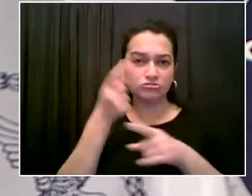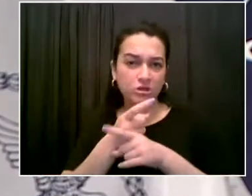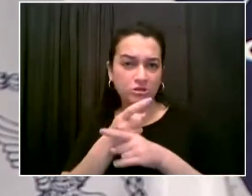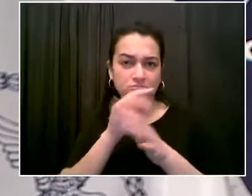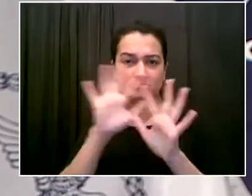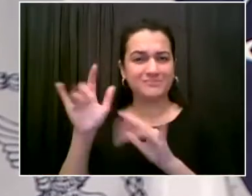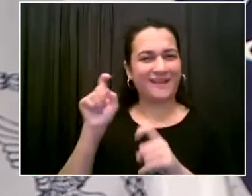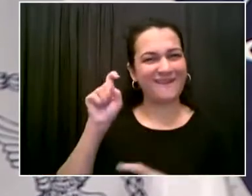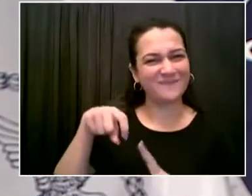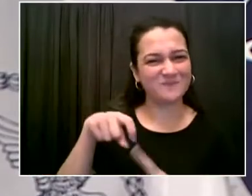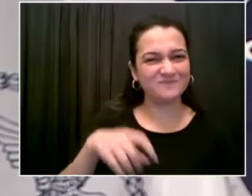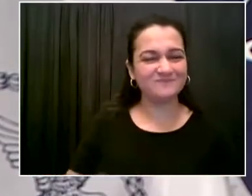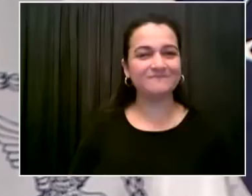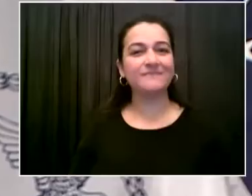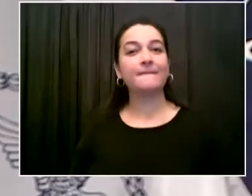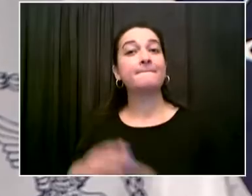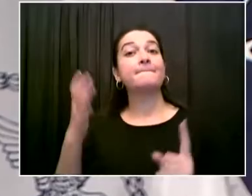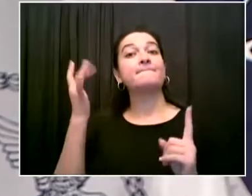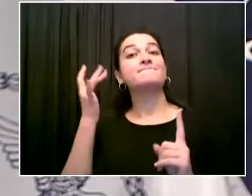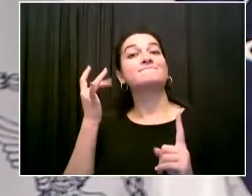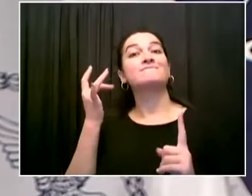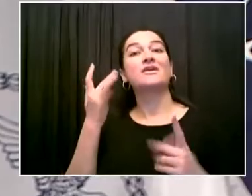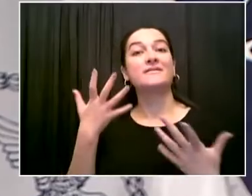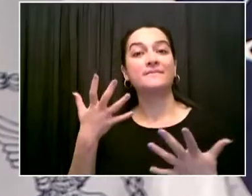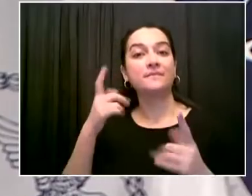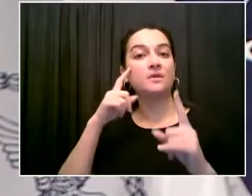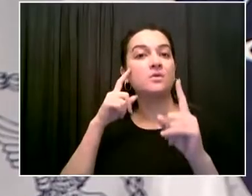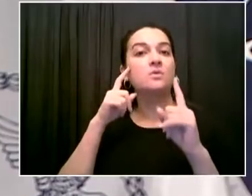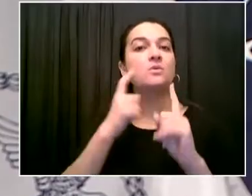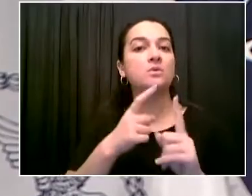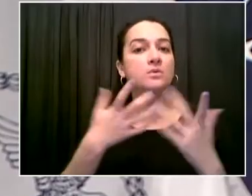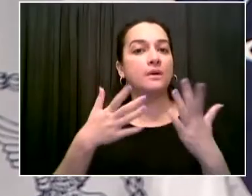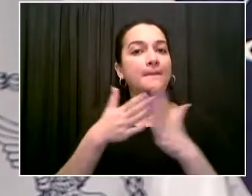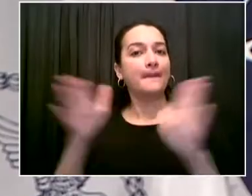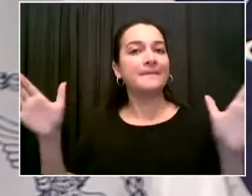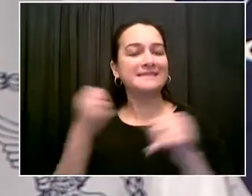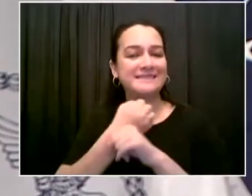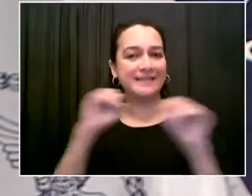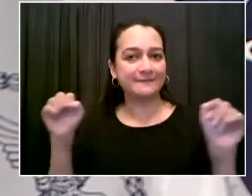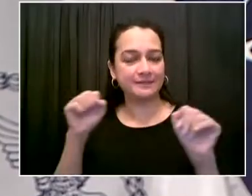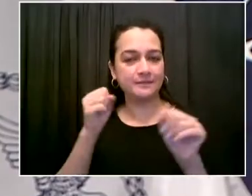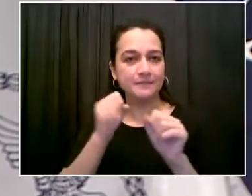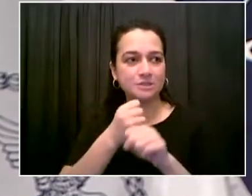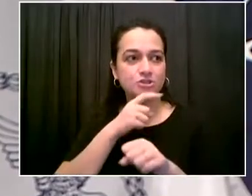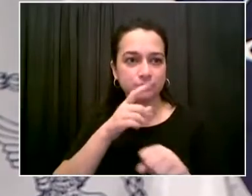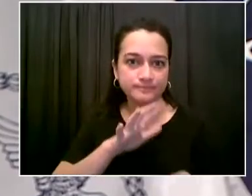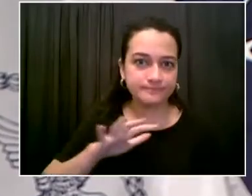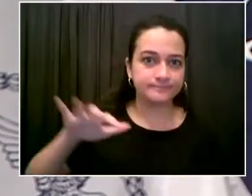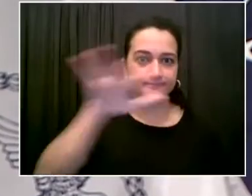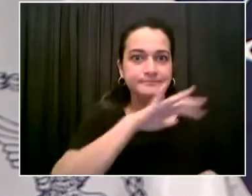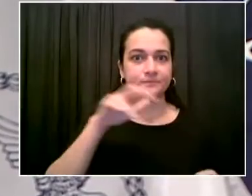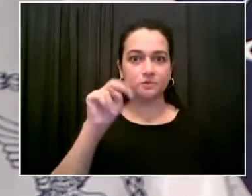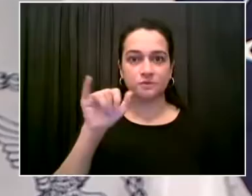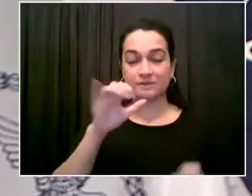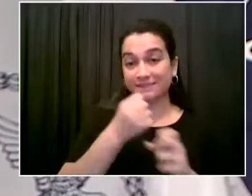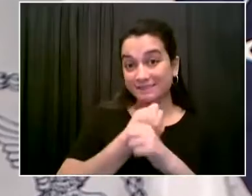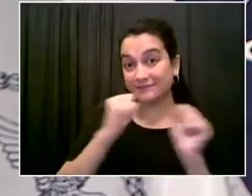APPAROCSHE TO HELP THE PUBLIC GOOD. I THINK ALL OF THOSE IDEAS